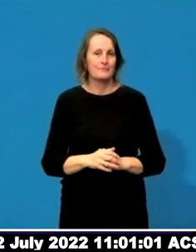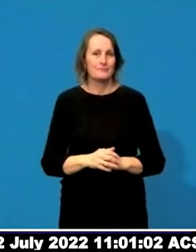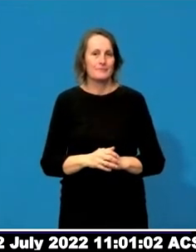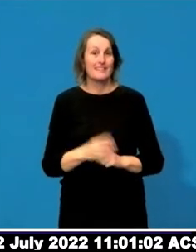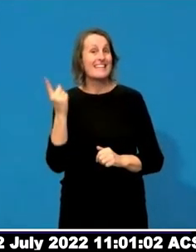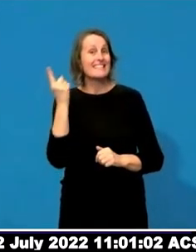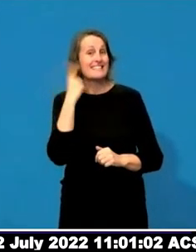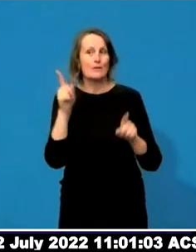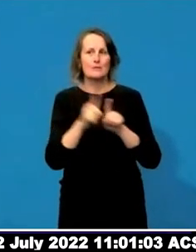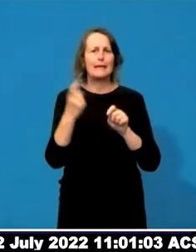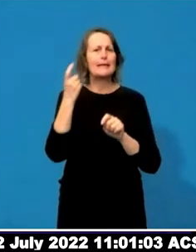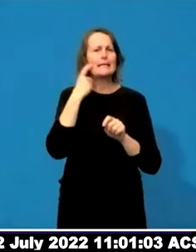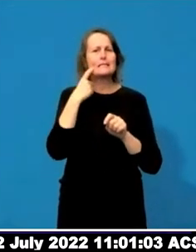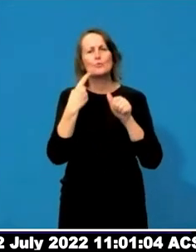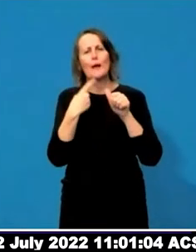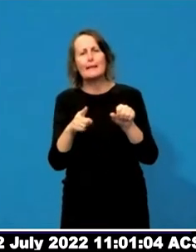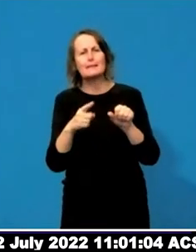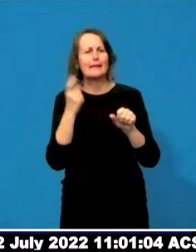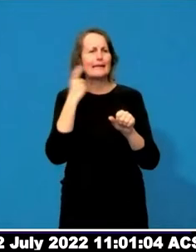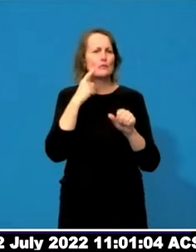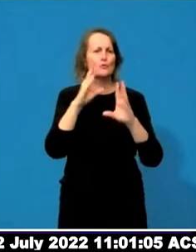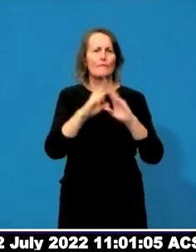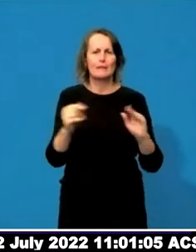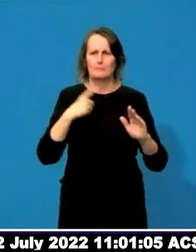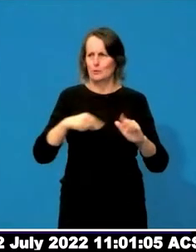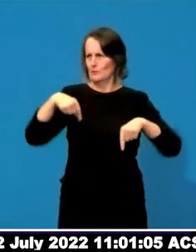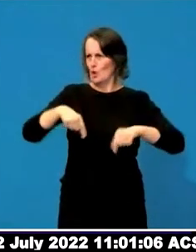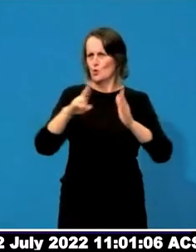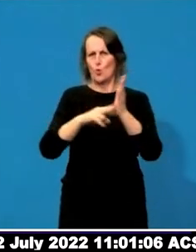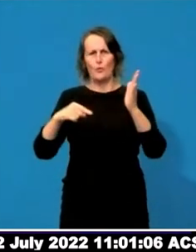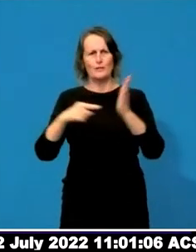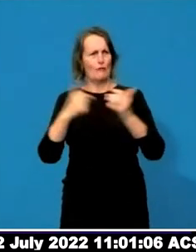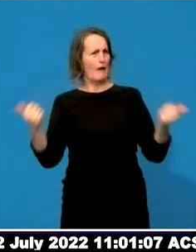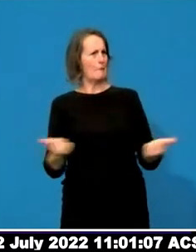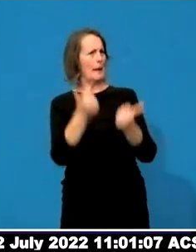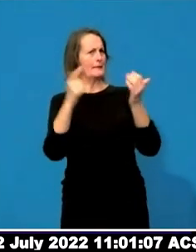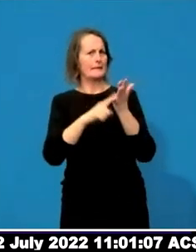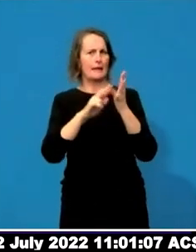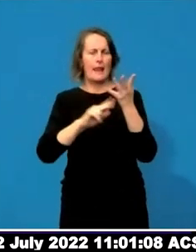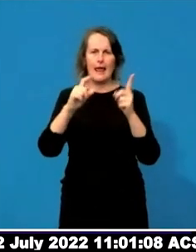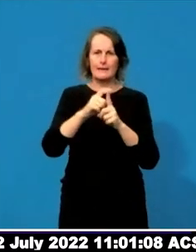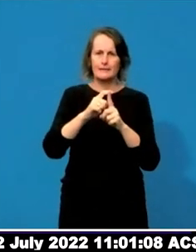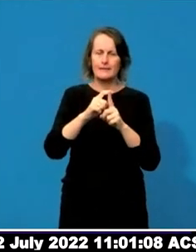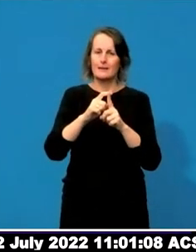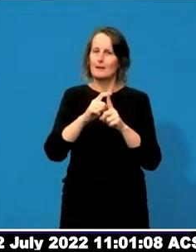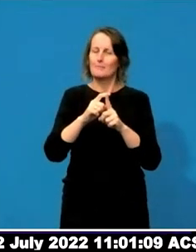We're in the Territory, there's lots of space, so why is land an issue? It is a bit counterintuitive.